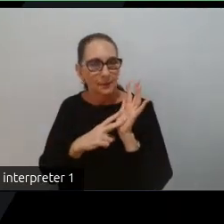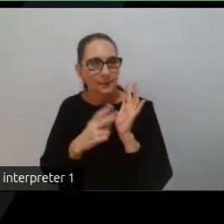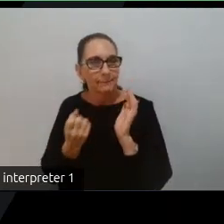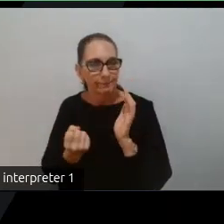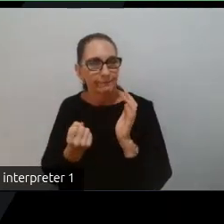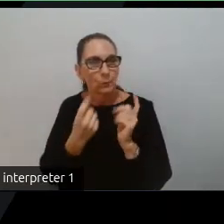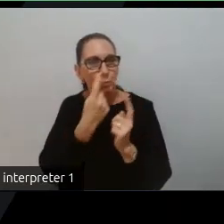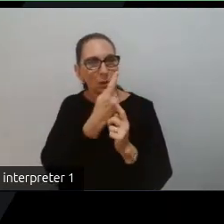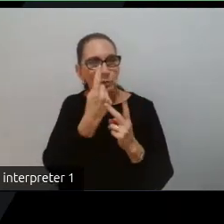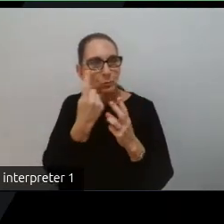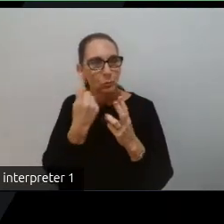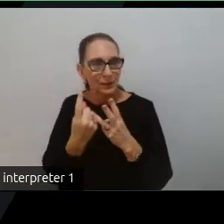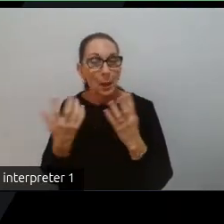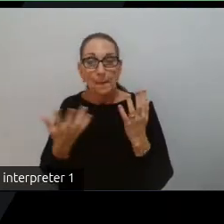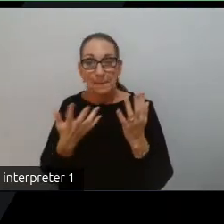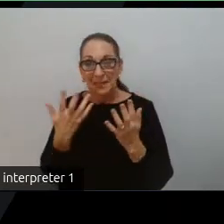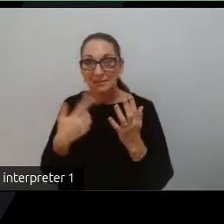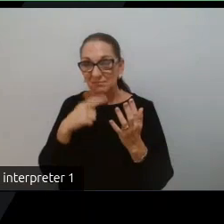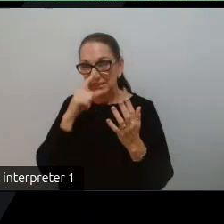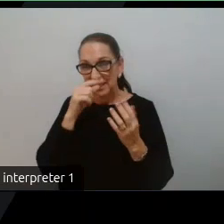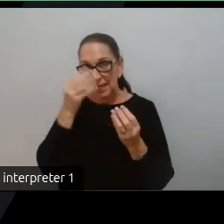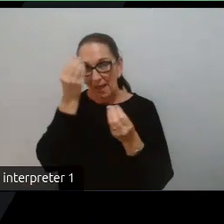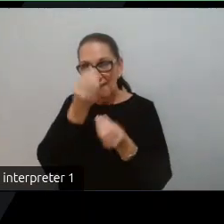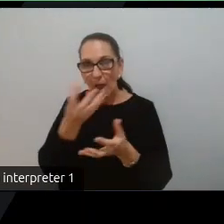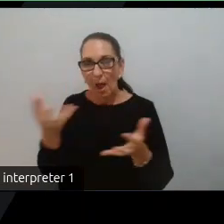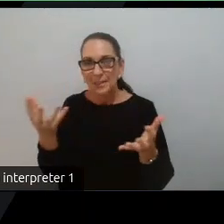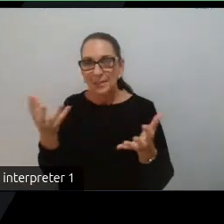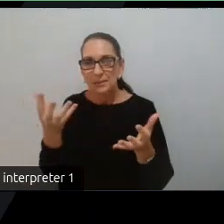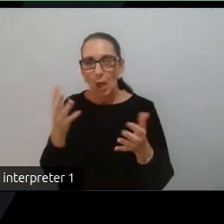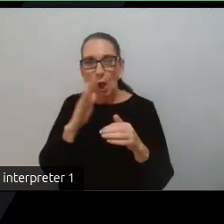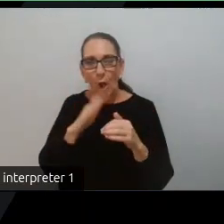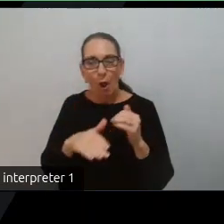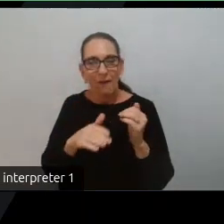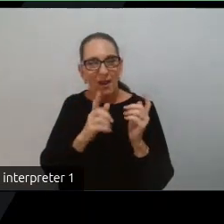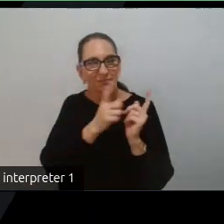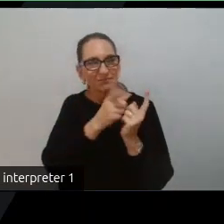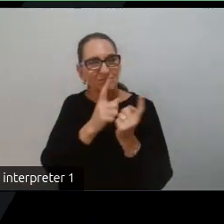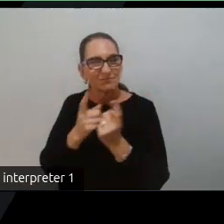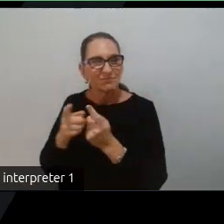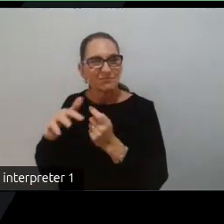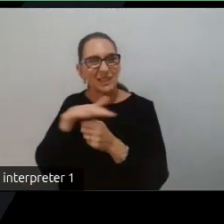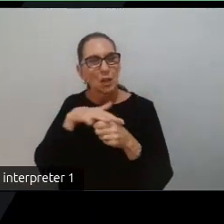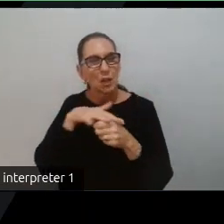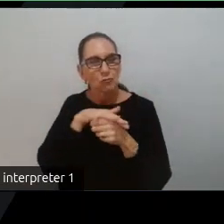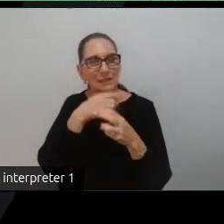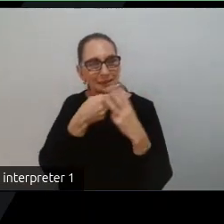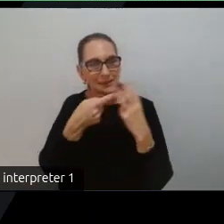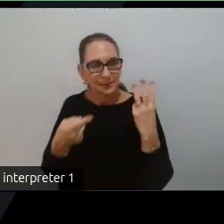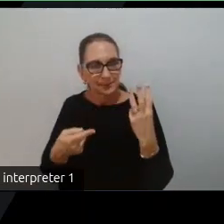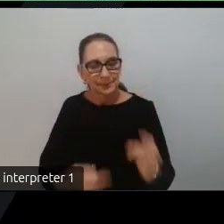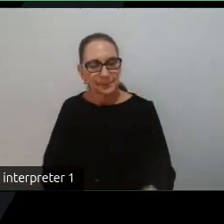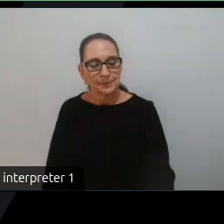give advice to clients about their issues in each of those different jurisdictions.